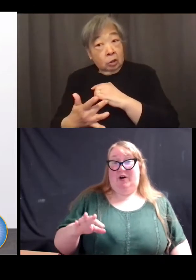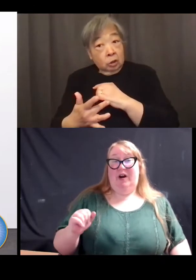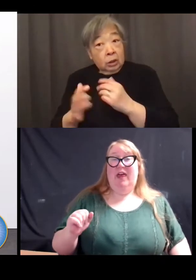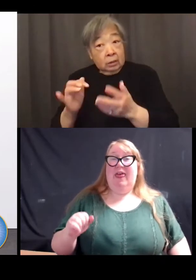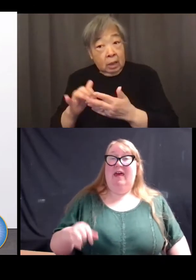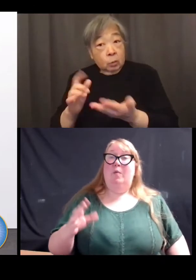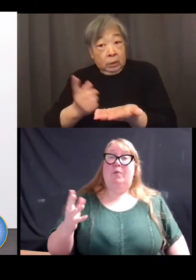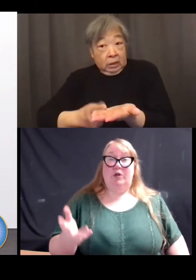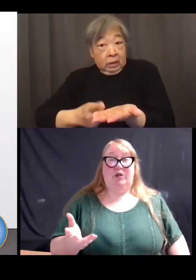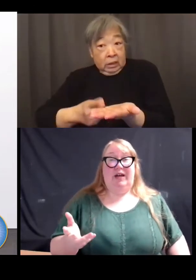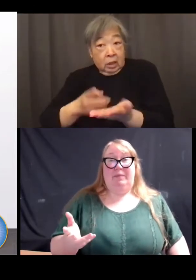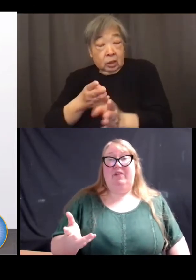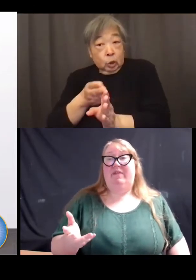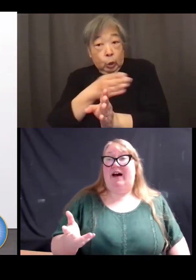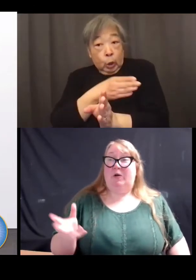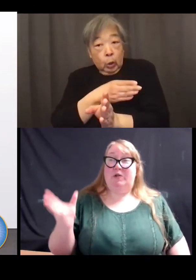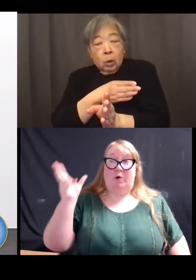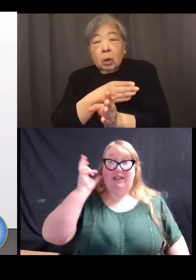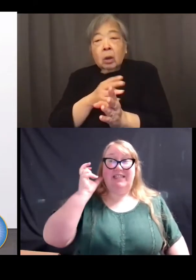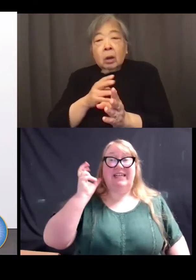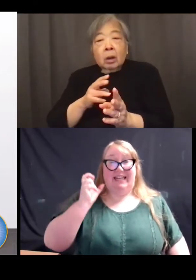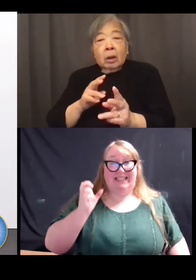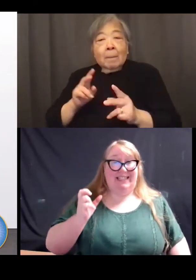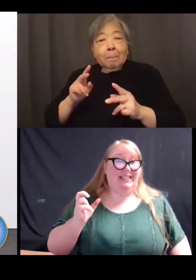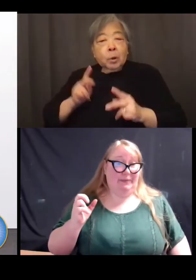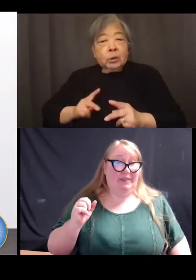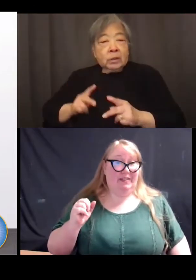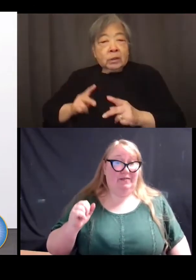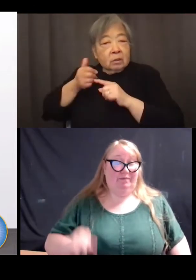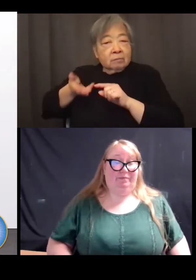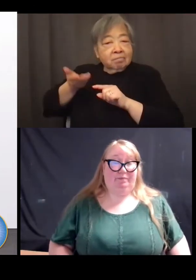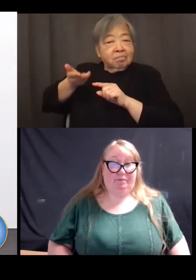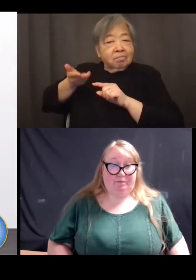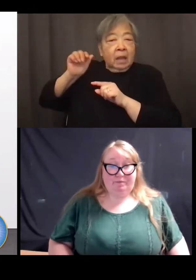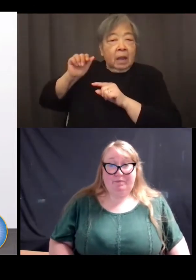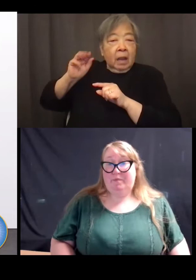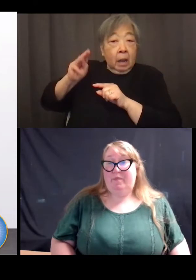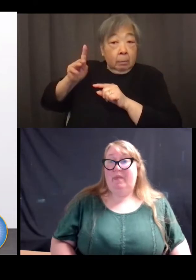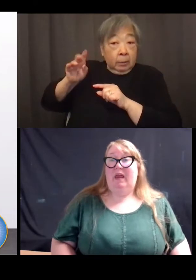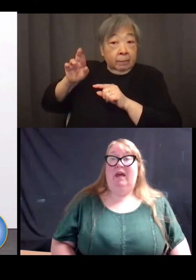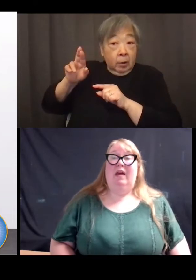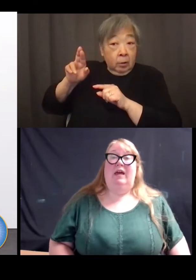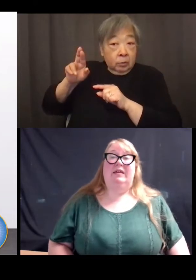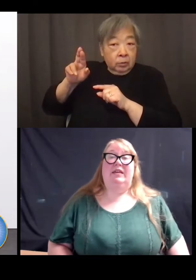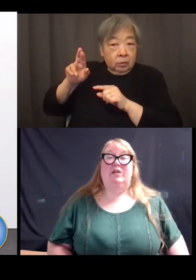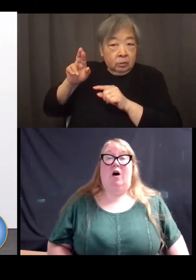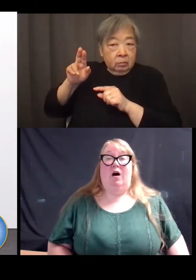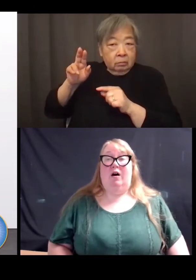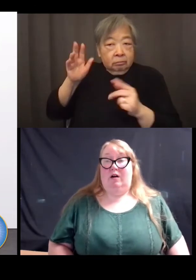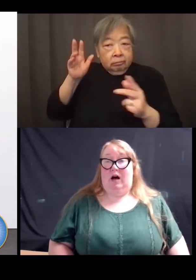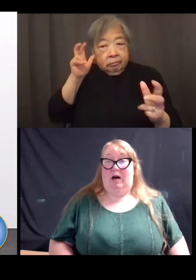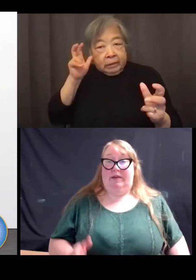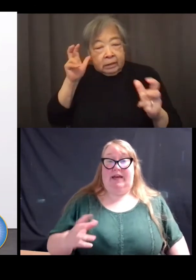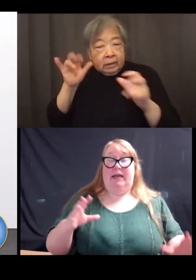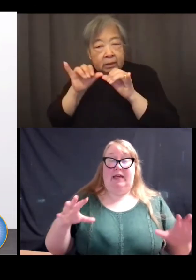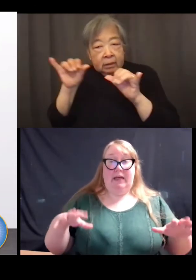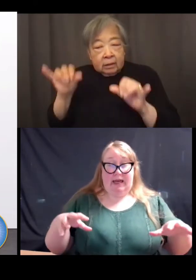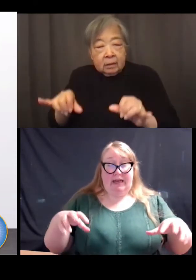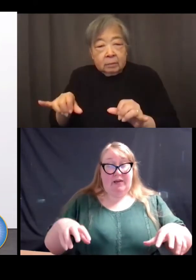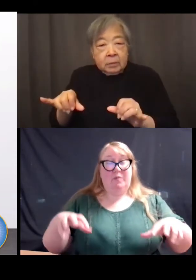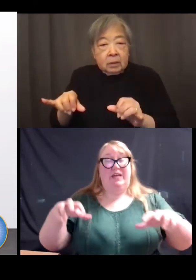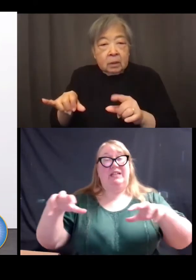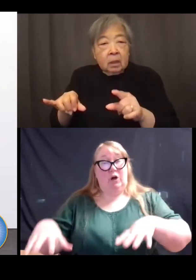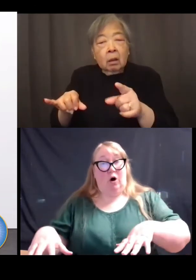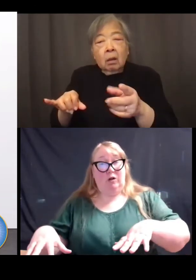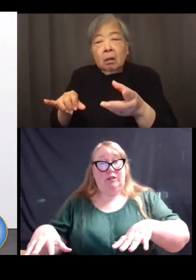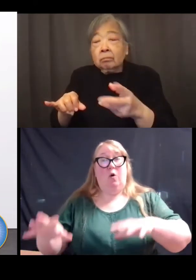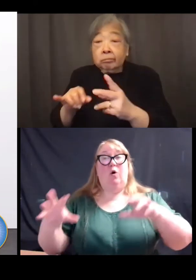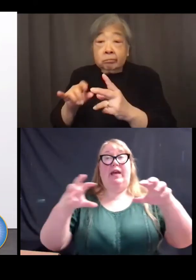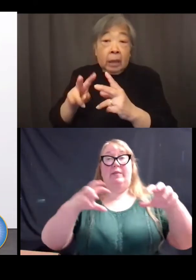, personal amplifiers or listening systems These are -- can either be installed or can